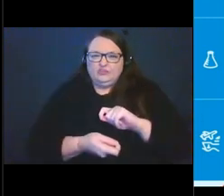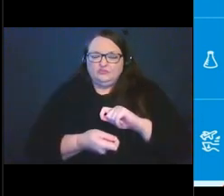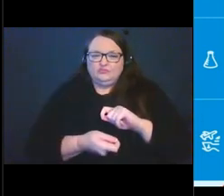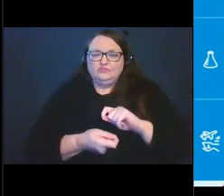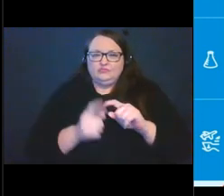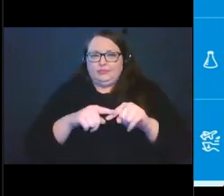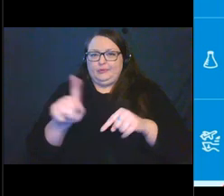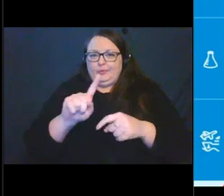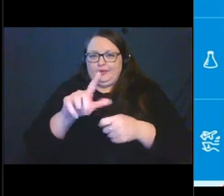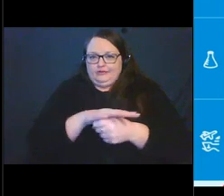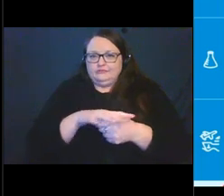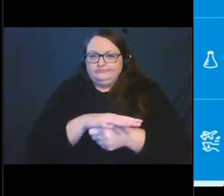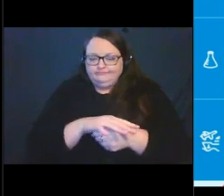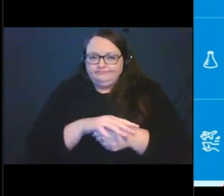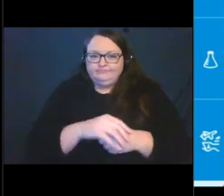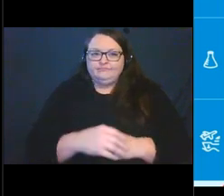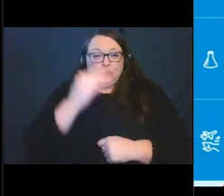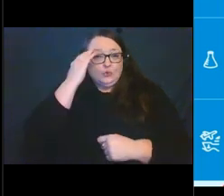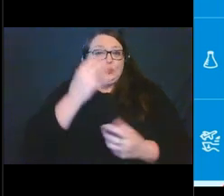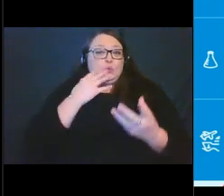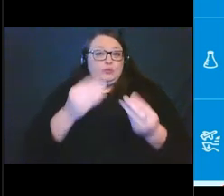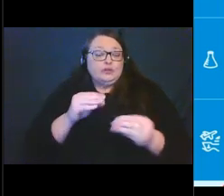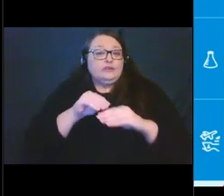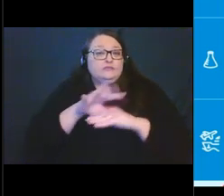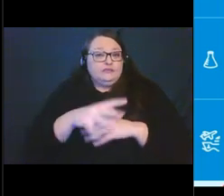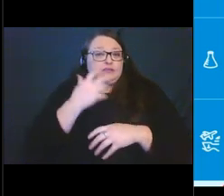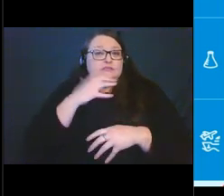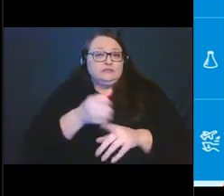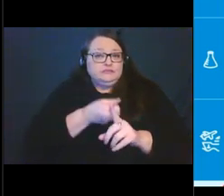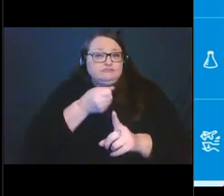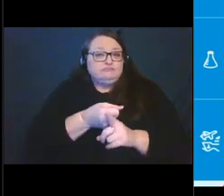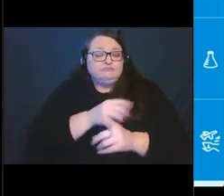secondary role in heat impacts, especially across the eastern United States. In fact,